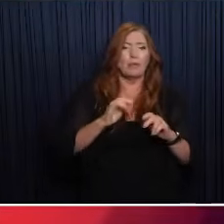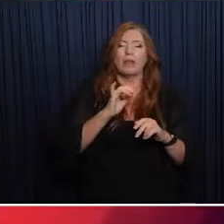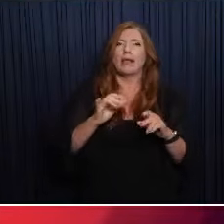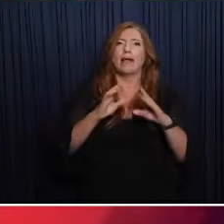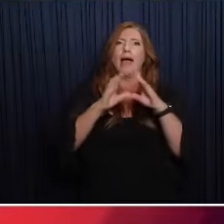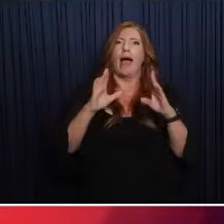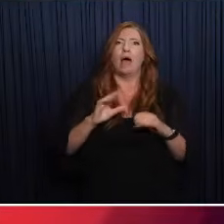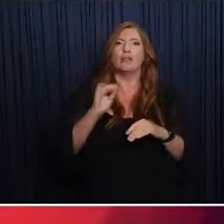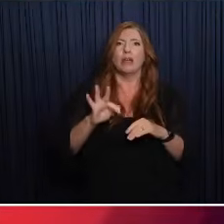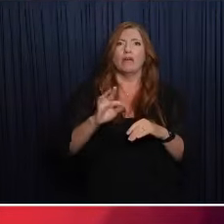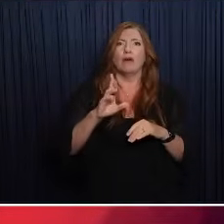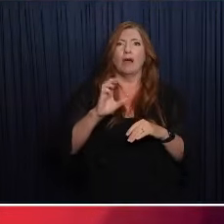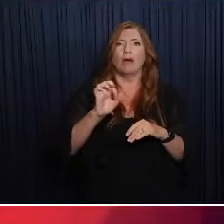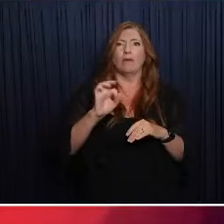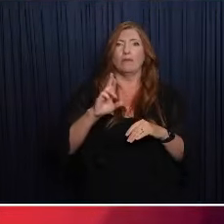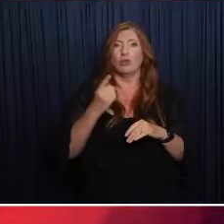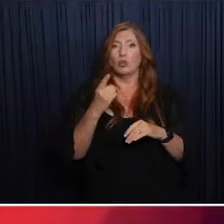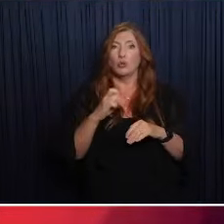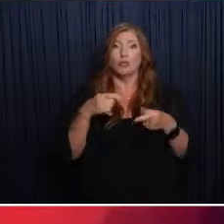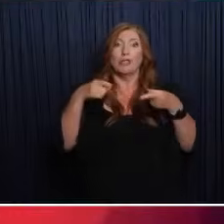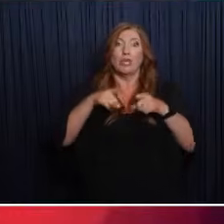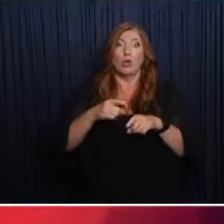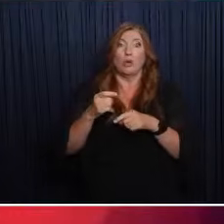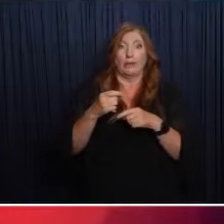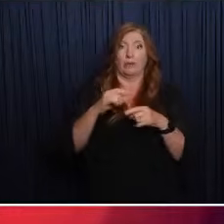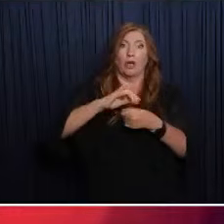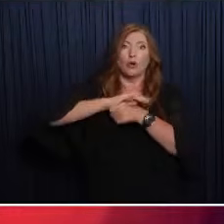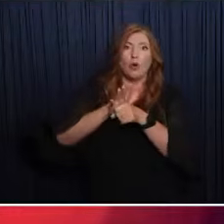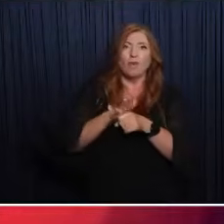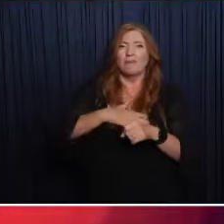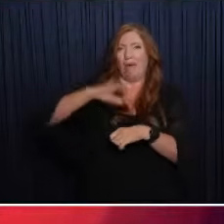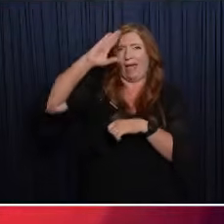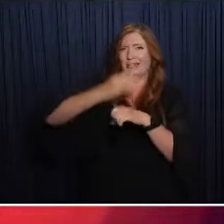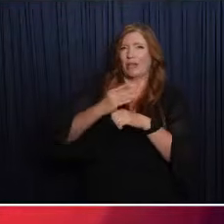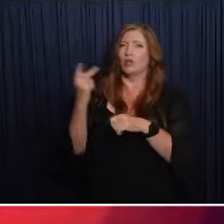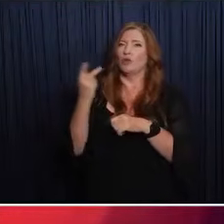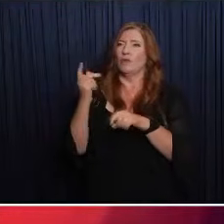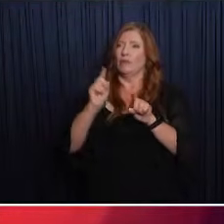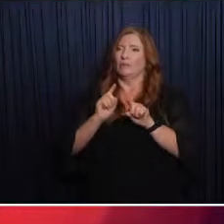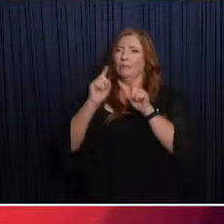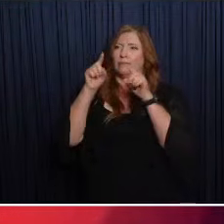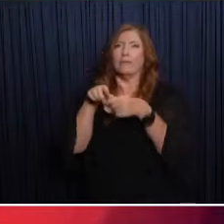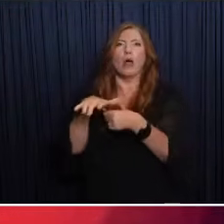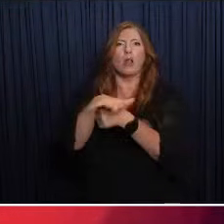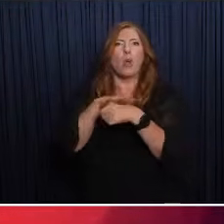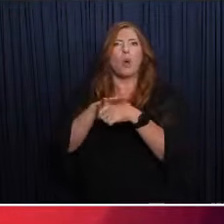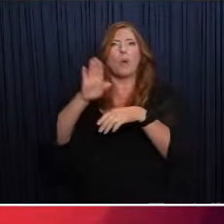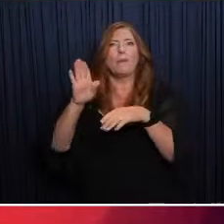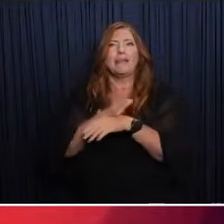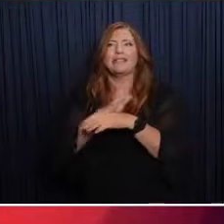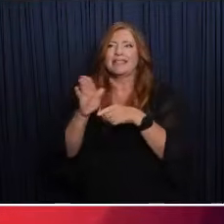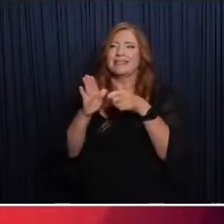BROADCASTING TO TRULY HELP OTHERS, GET INVOLVED WITH HOUSE OF REFUGE.